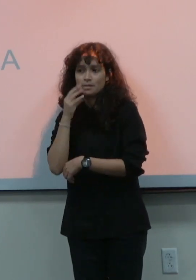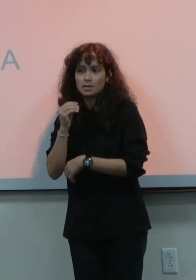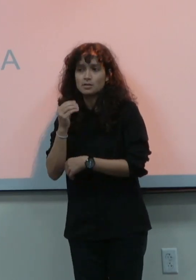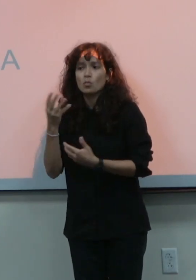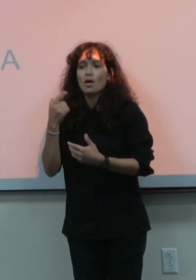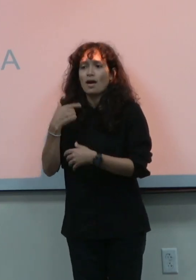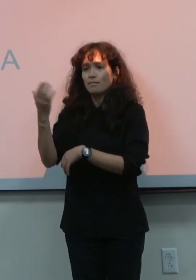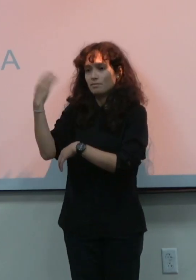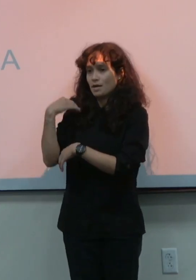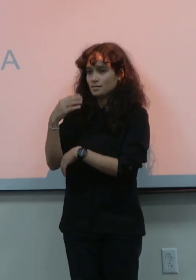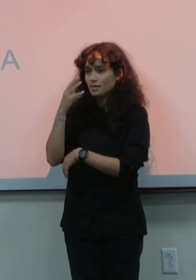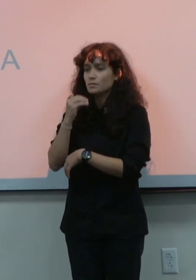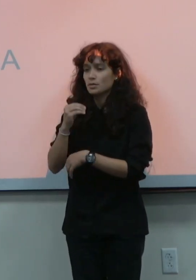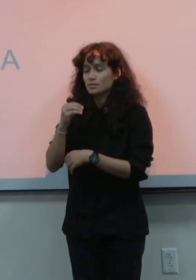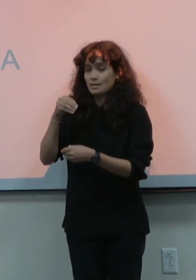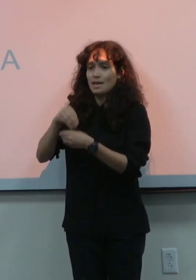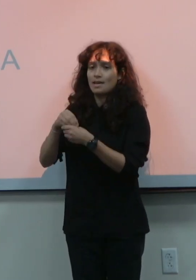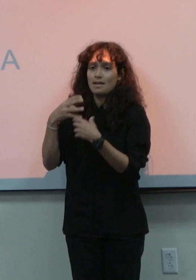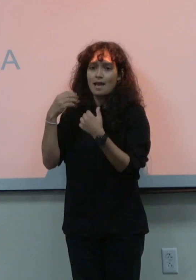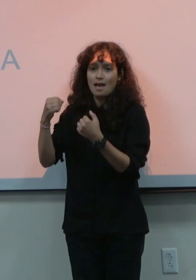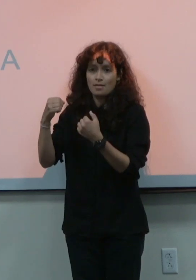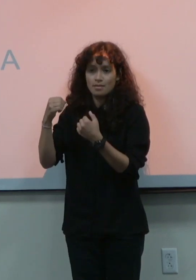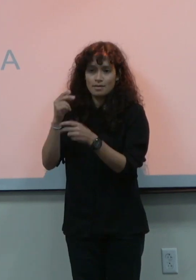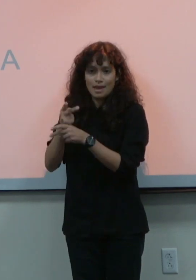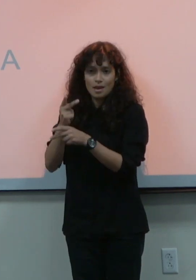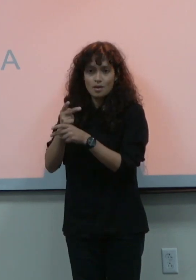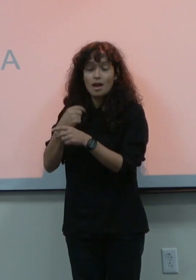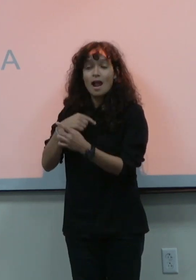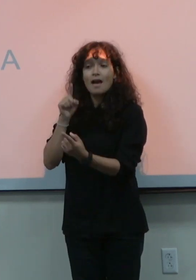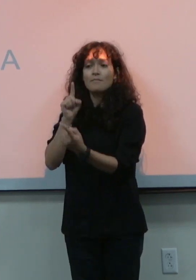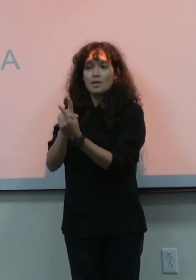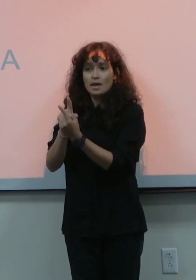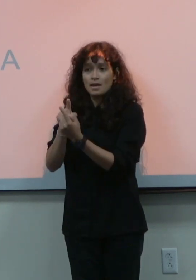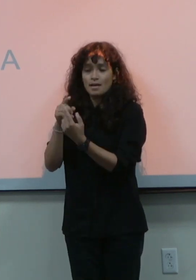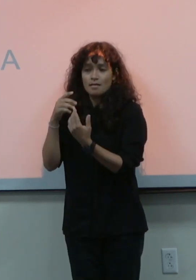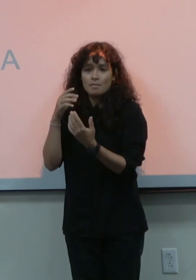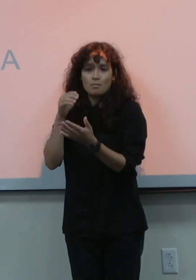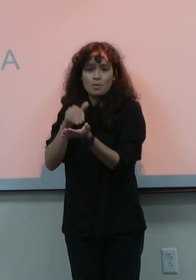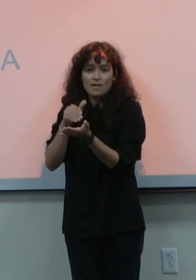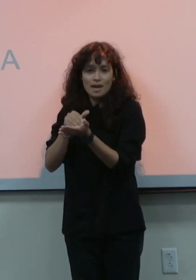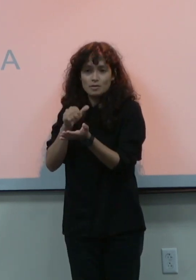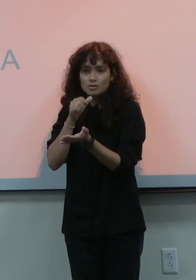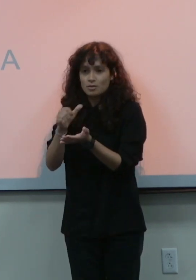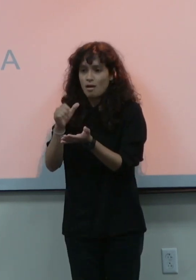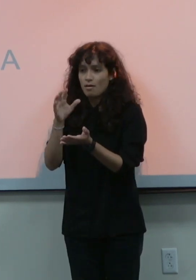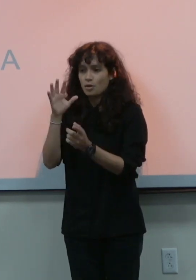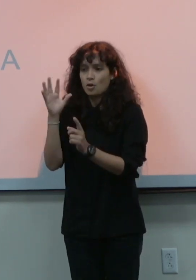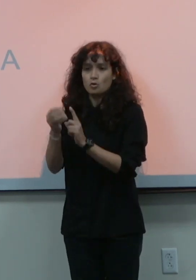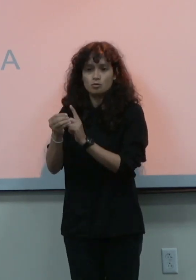experienced in healthcare, where I have met healthcare providers who are not very culturally competent,